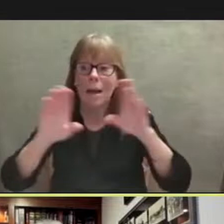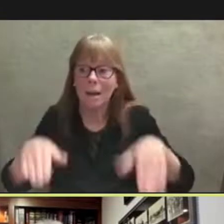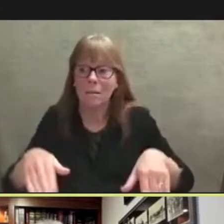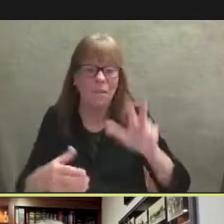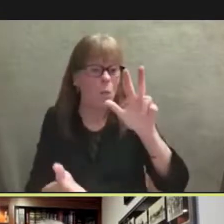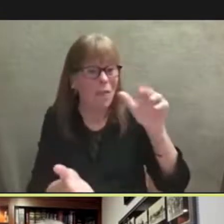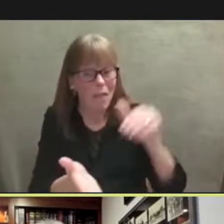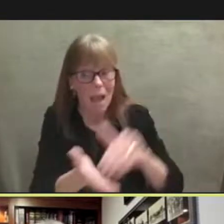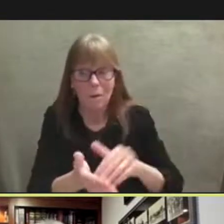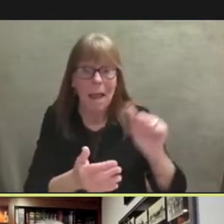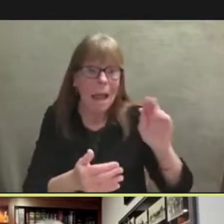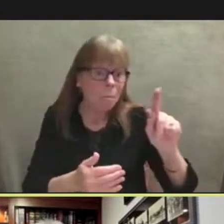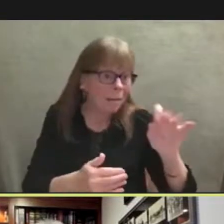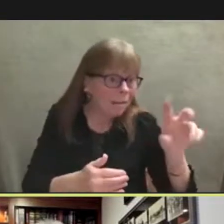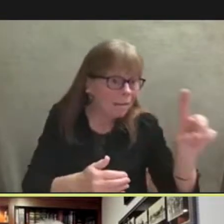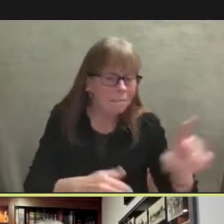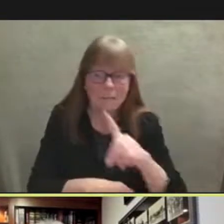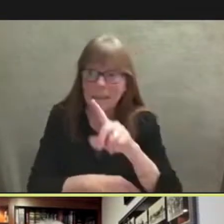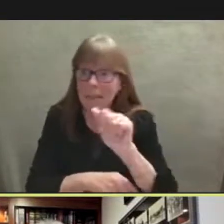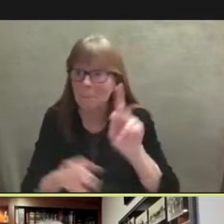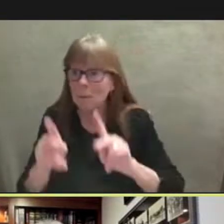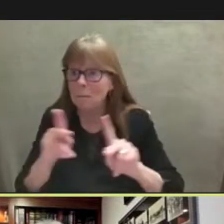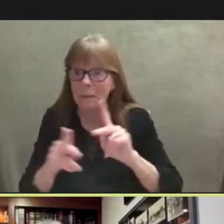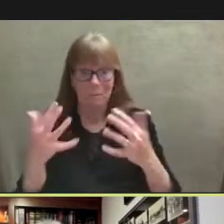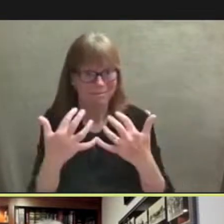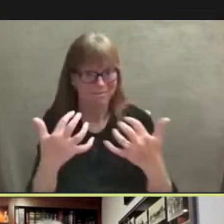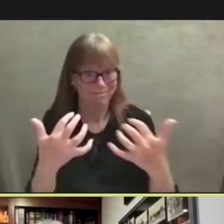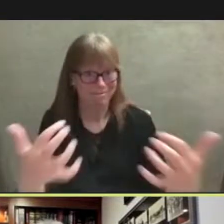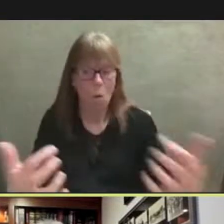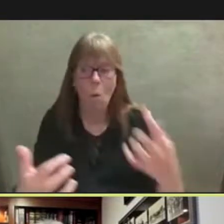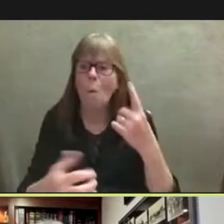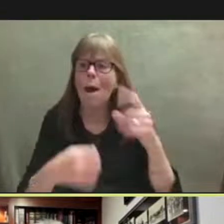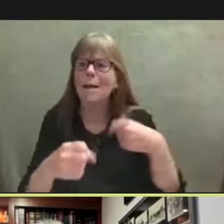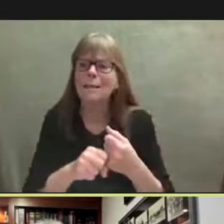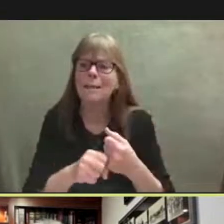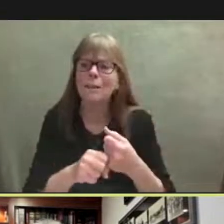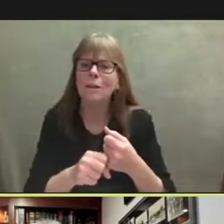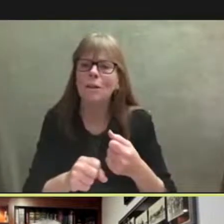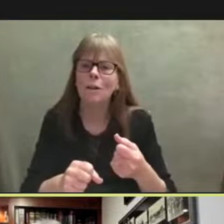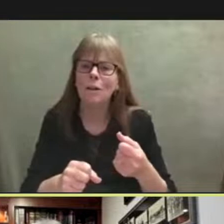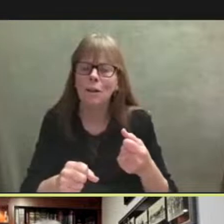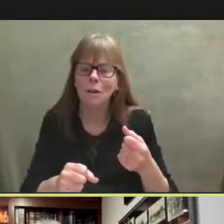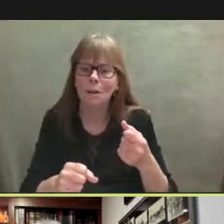disabled people. Knowing that a year earlier the Berlin wall came tumbling down, the president,